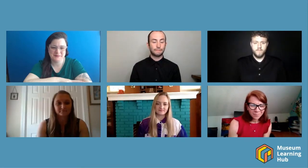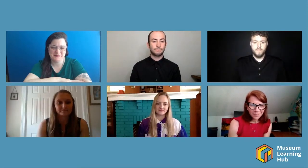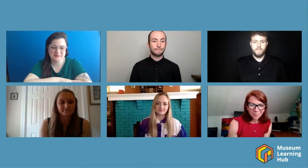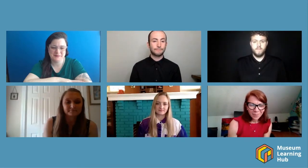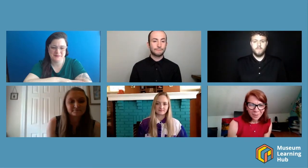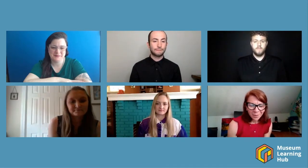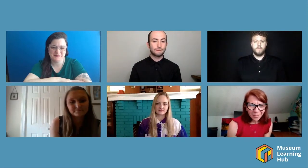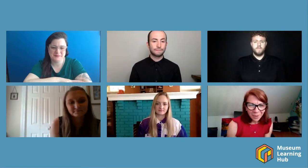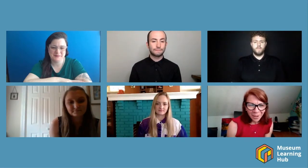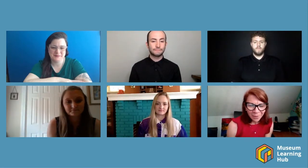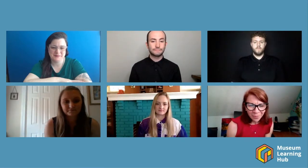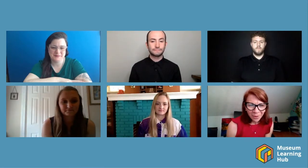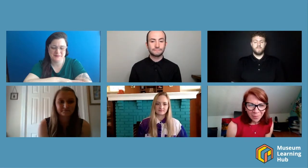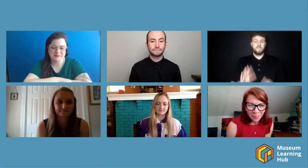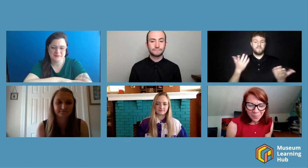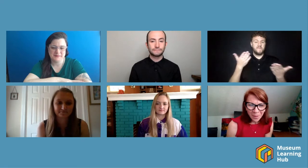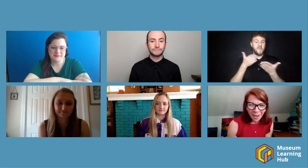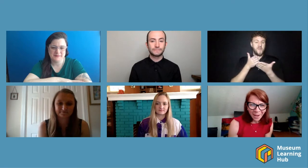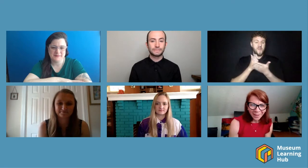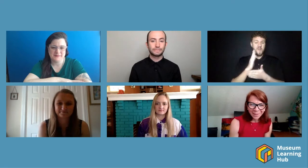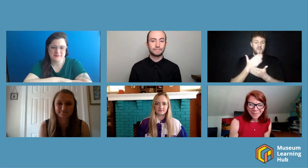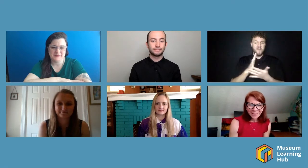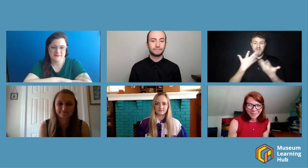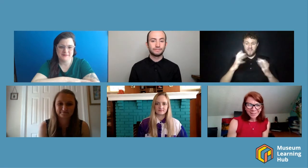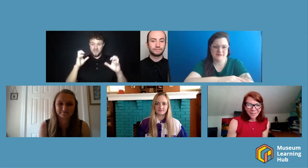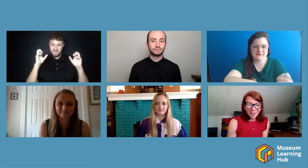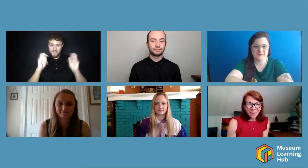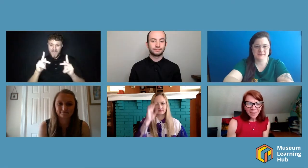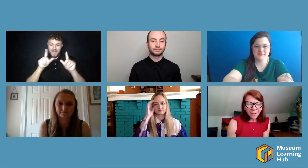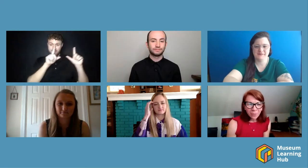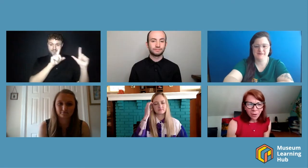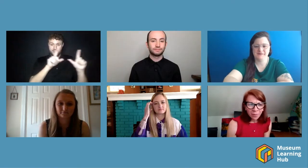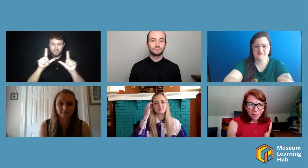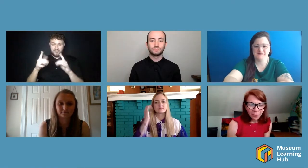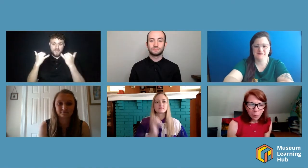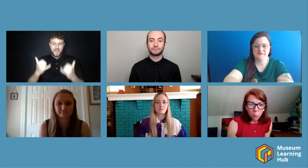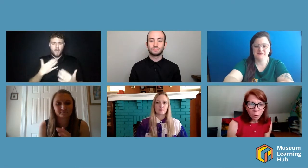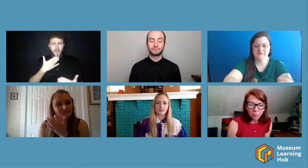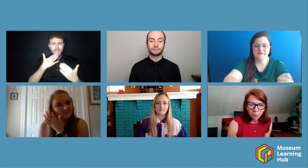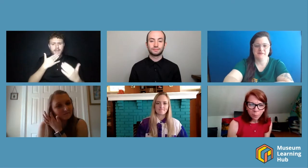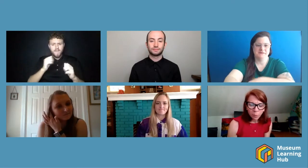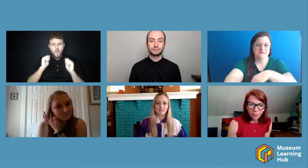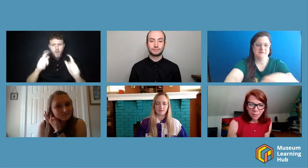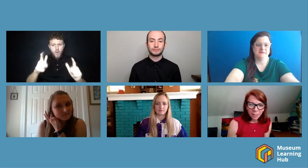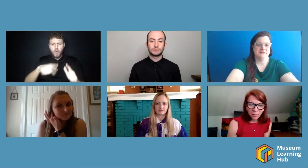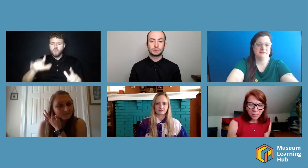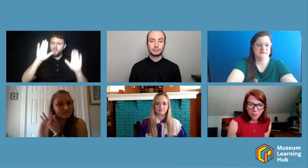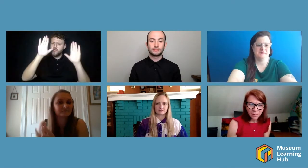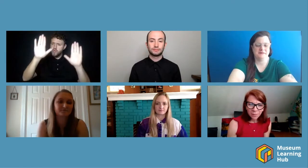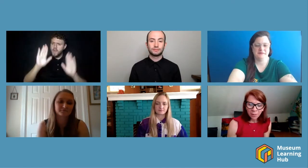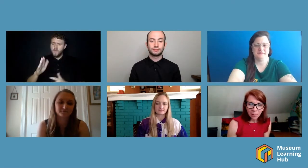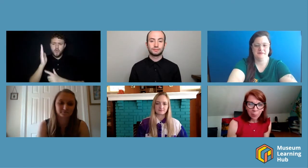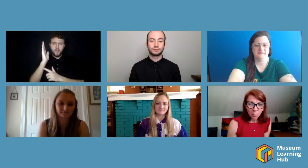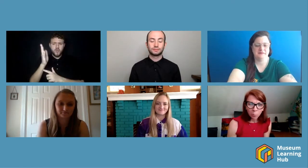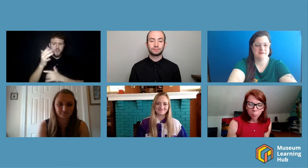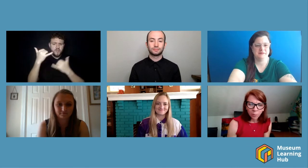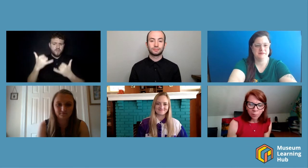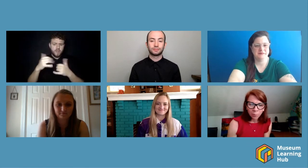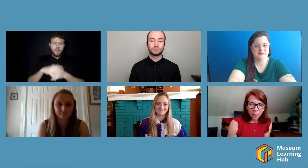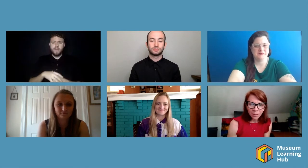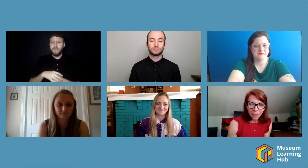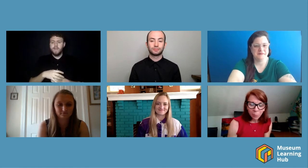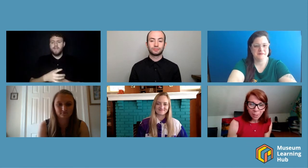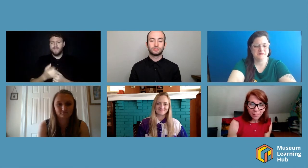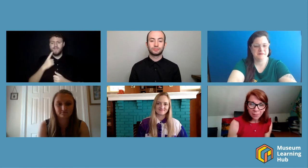All right we are all back. Thank you for your wonderful presentations, really great takeaways